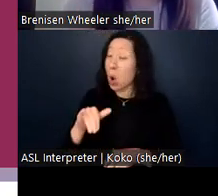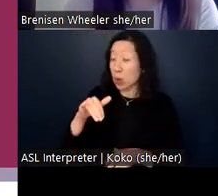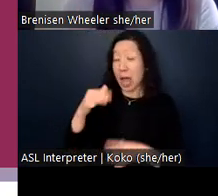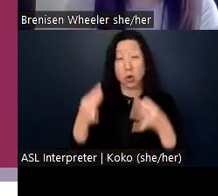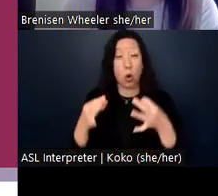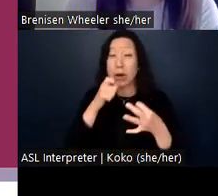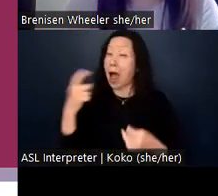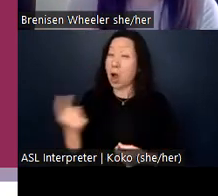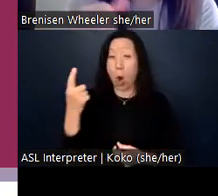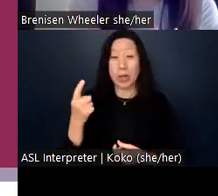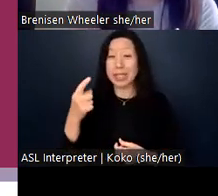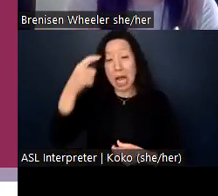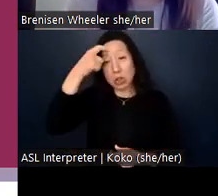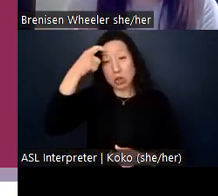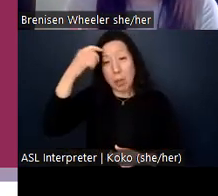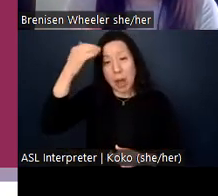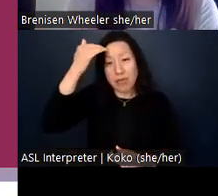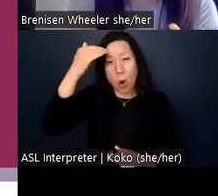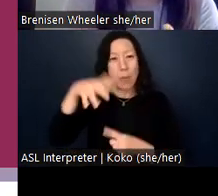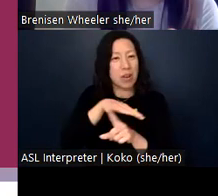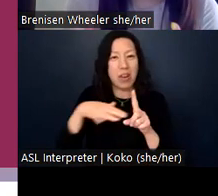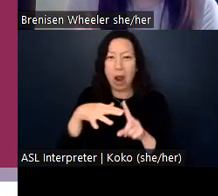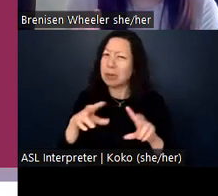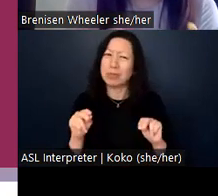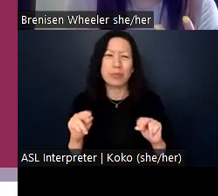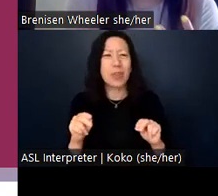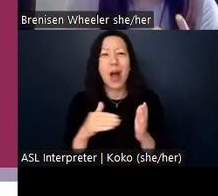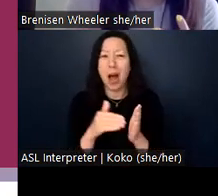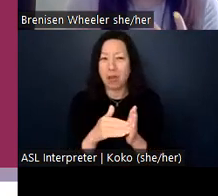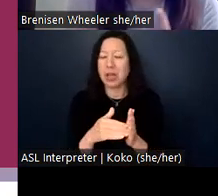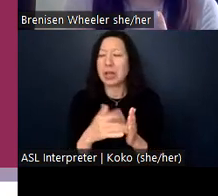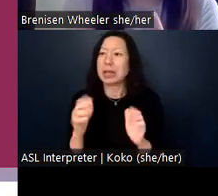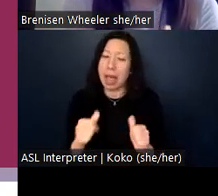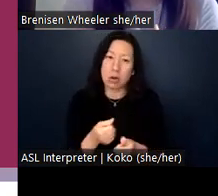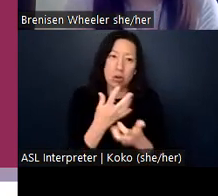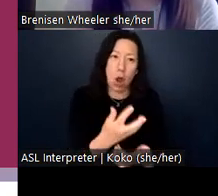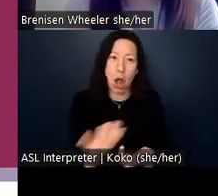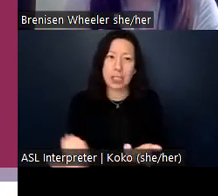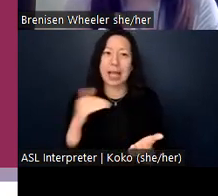12:53:11 re-traumatizing where people are dialing them. 12:53:14 People are minimizing them. People are blaming them for what they've experienced,